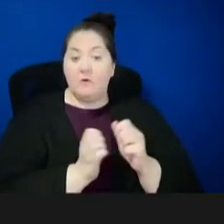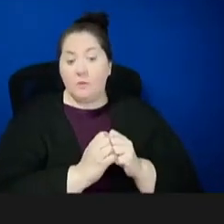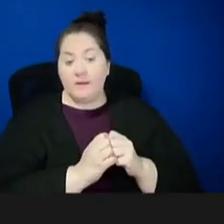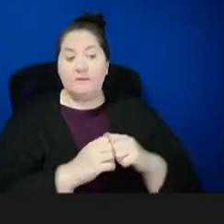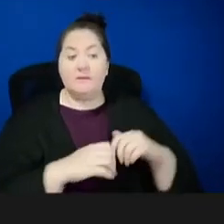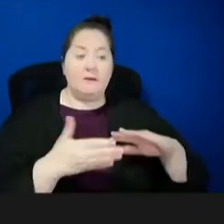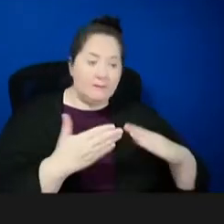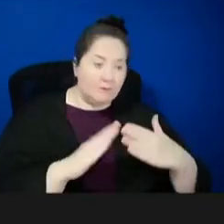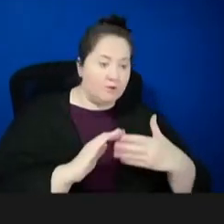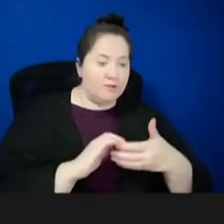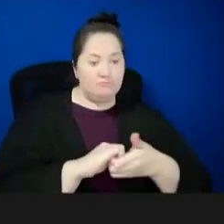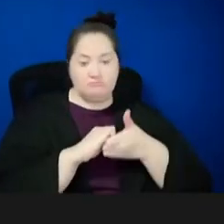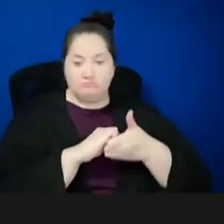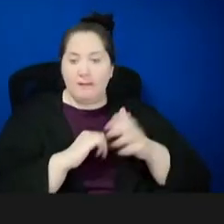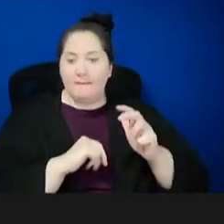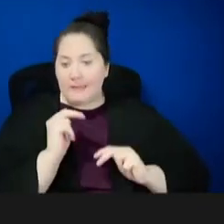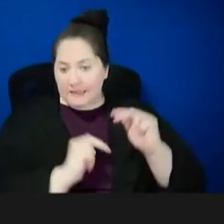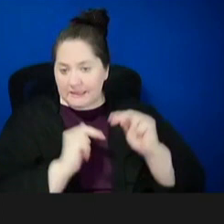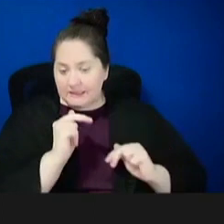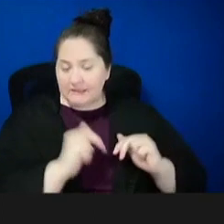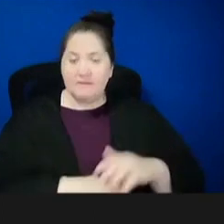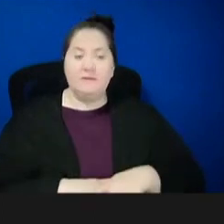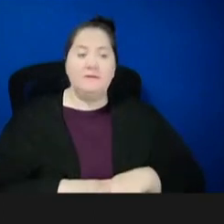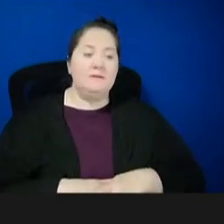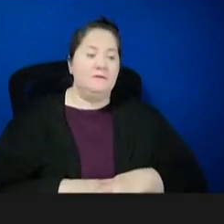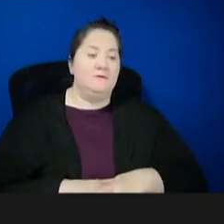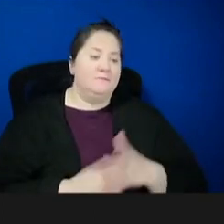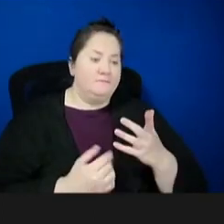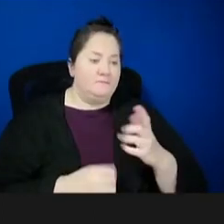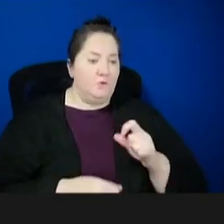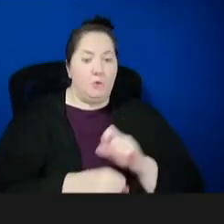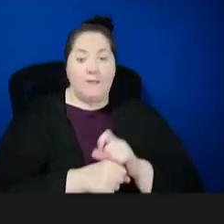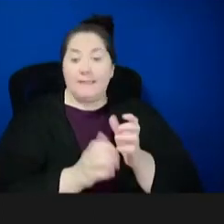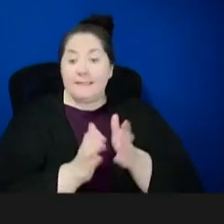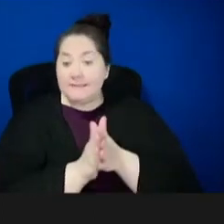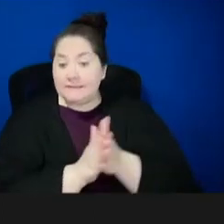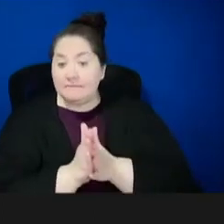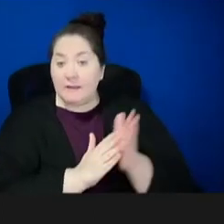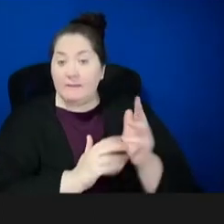comradery building. If you were working towards incentives that built your culture of vaccination,